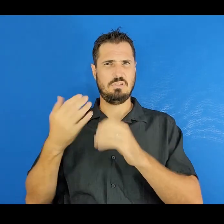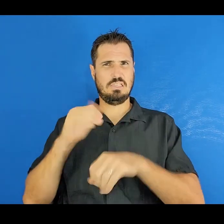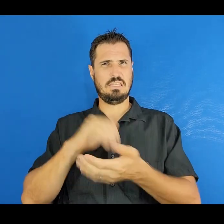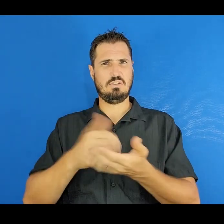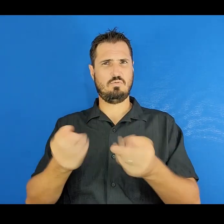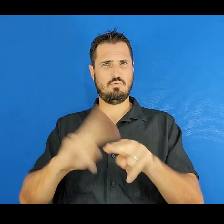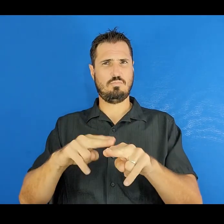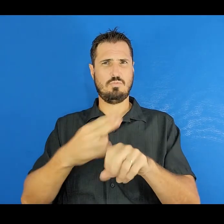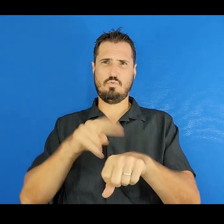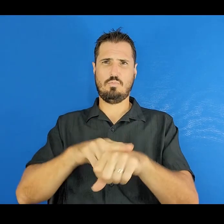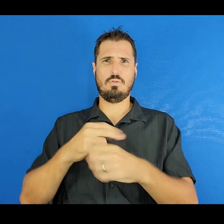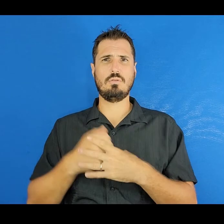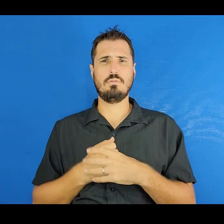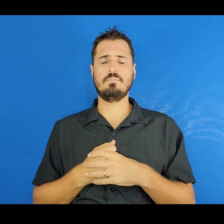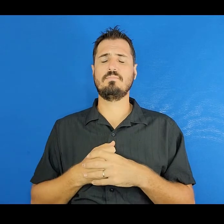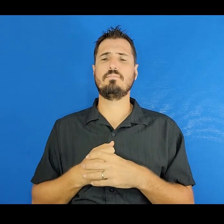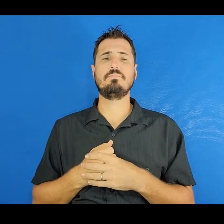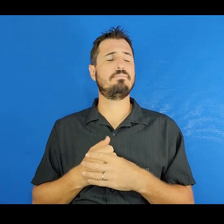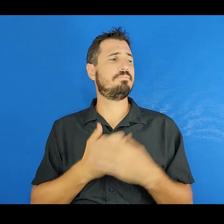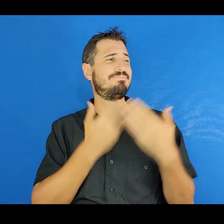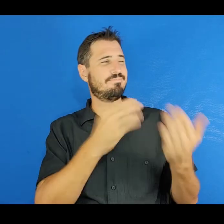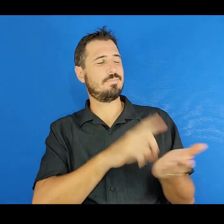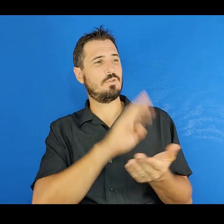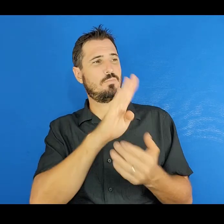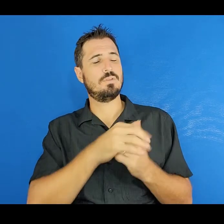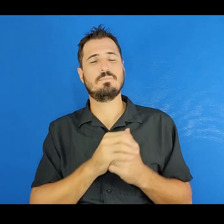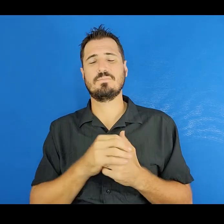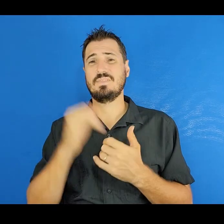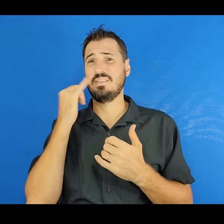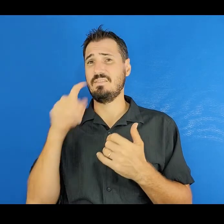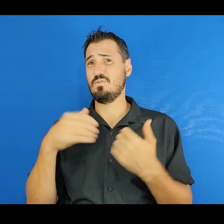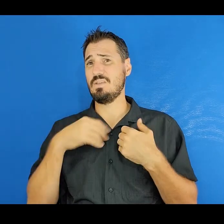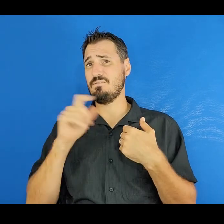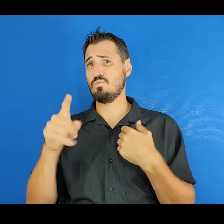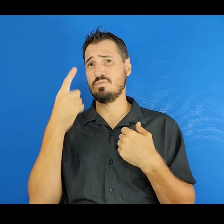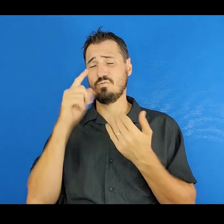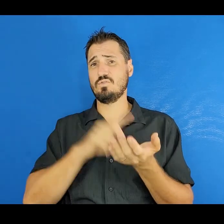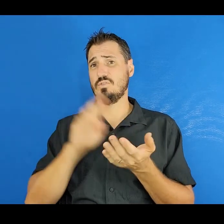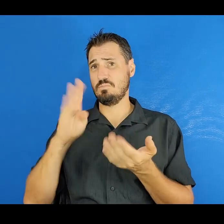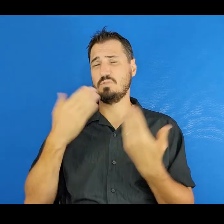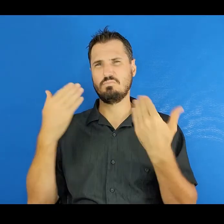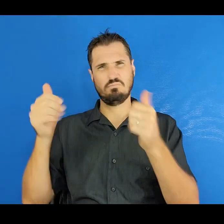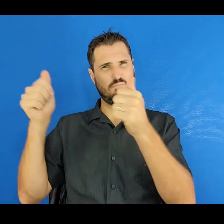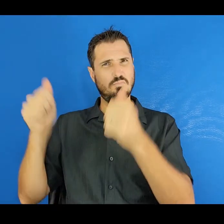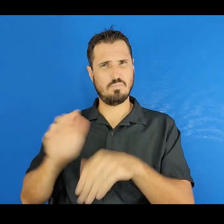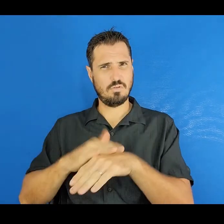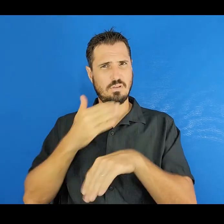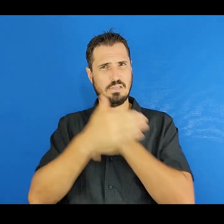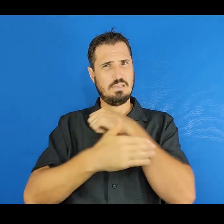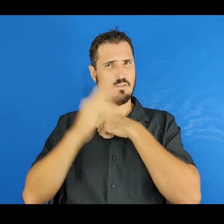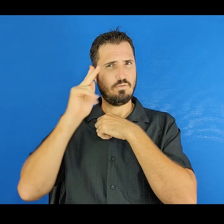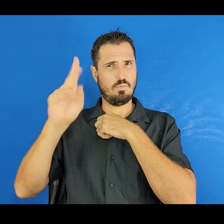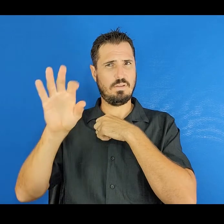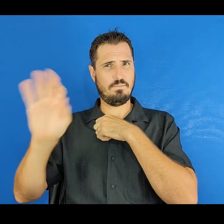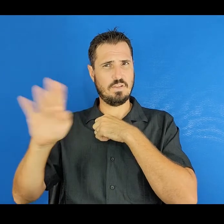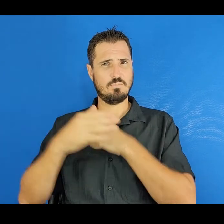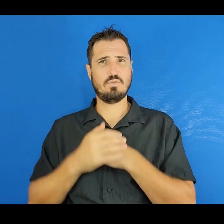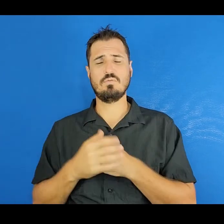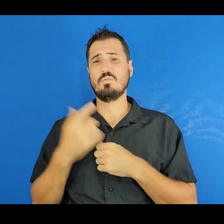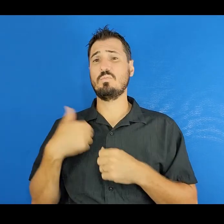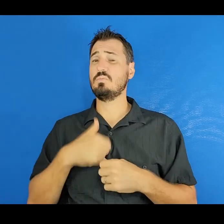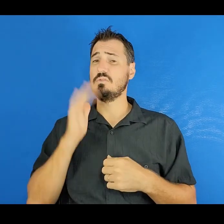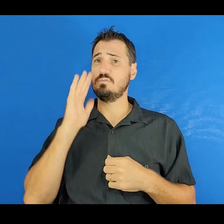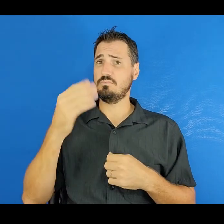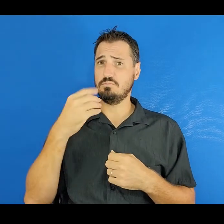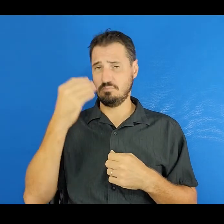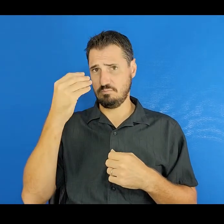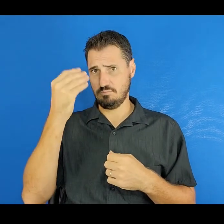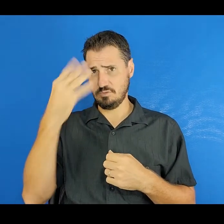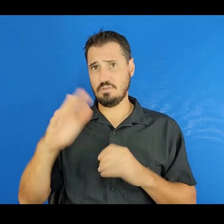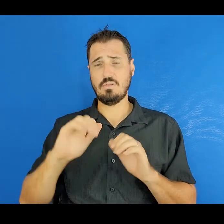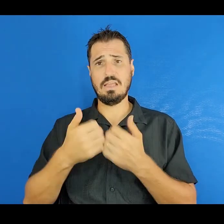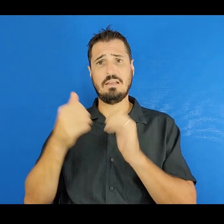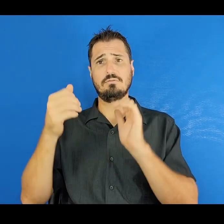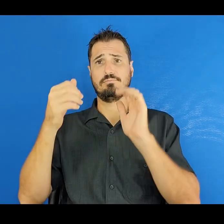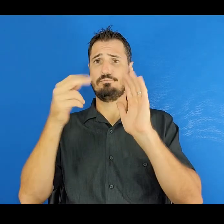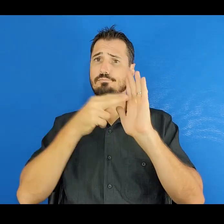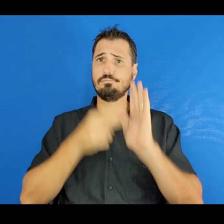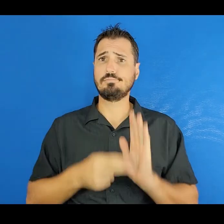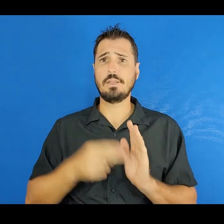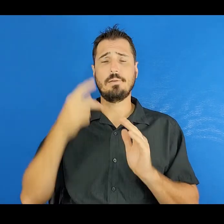Thanks Dr. B. If you have questions for Dr. B, please post them on our County of Kauai Facebook page. We’ll also provide updates on how sign up for keiki vaccinations in next week’s video